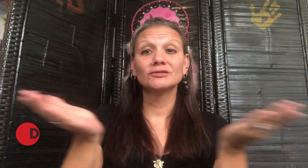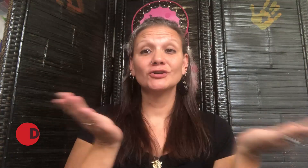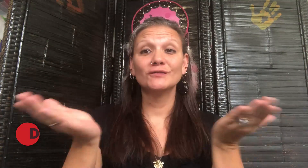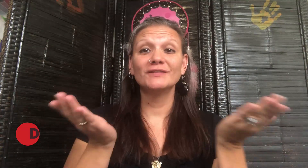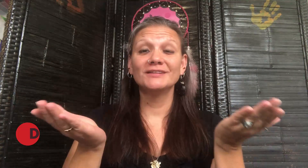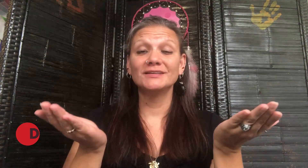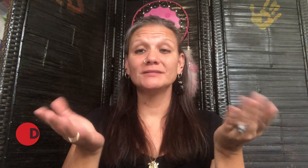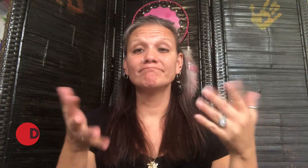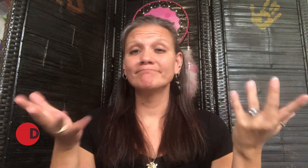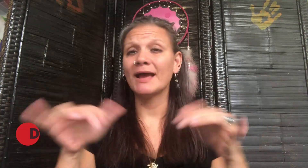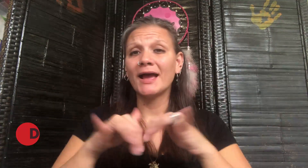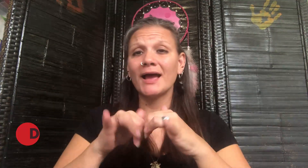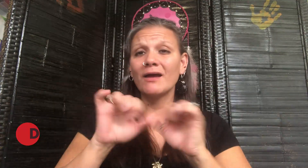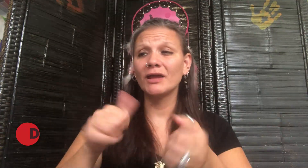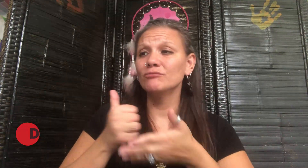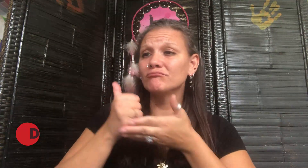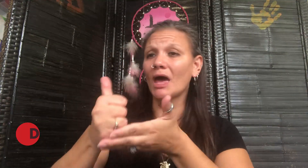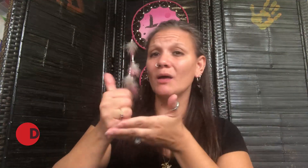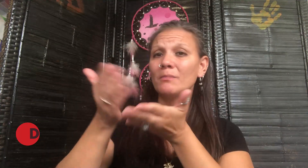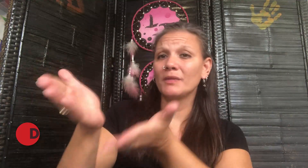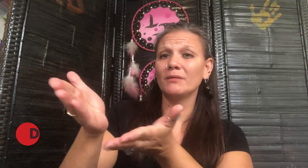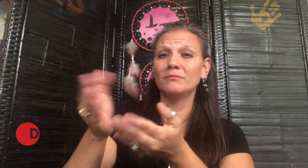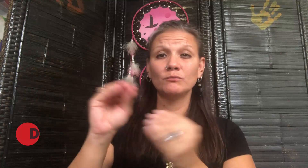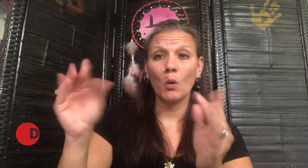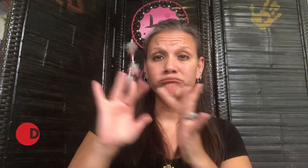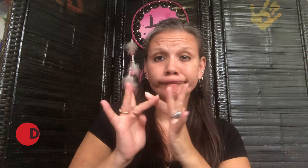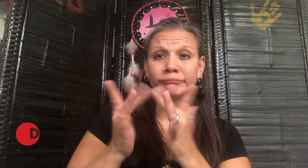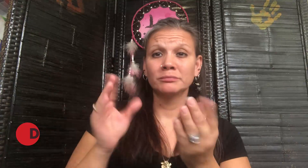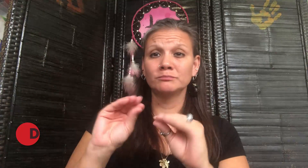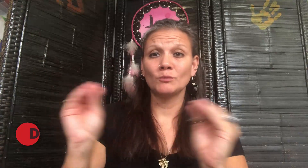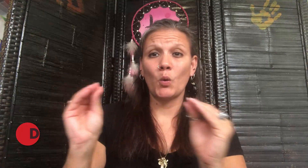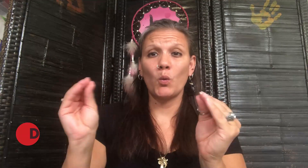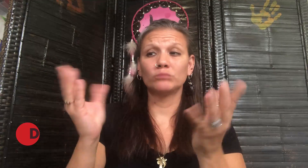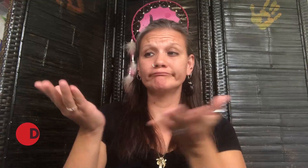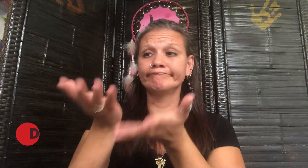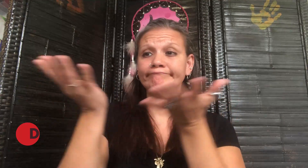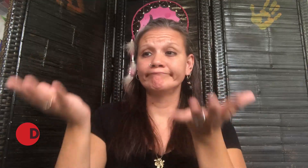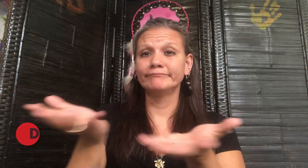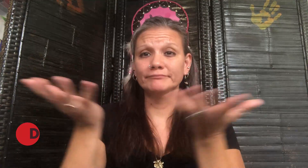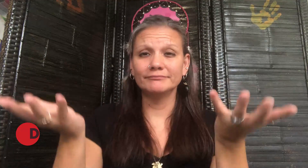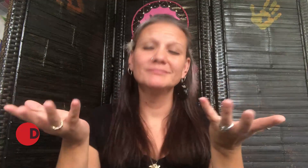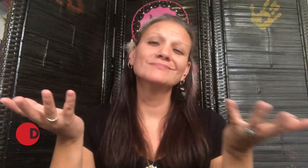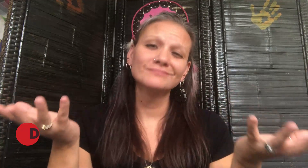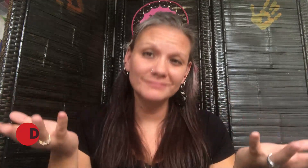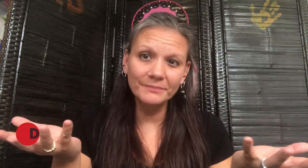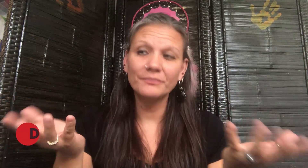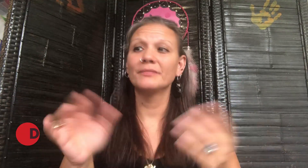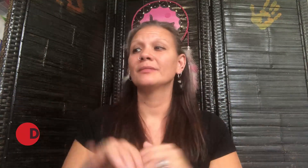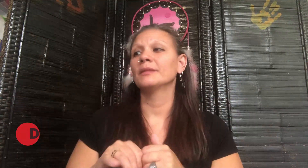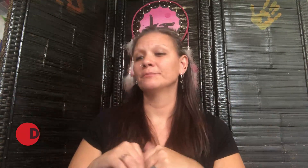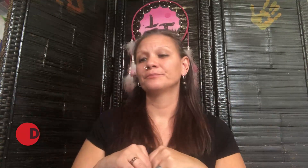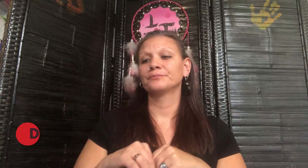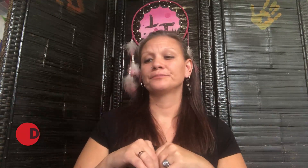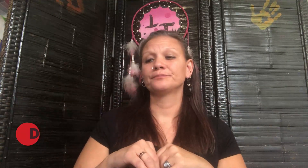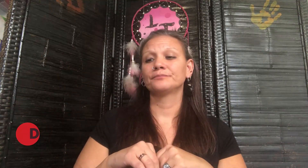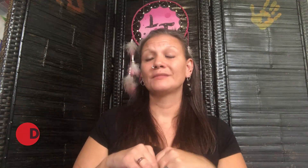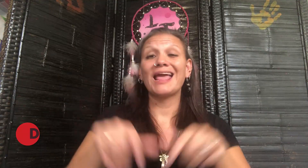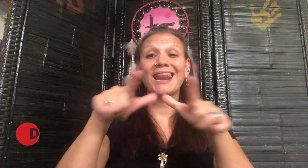Support services and getting help without the internet.